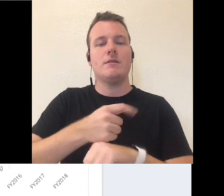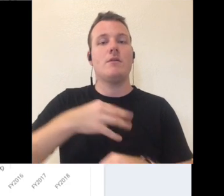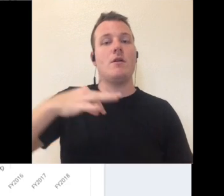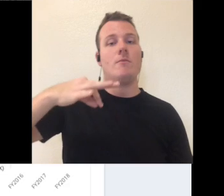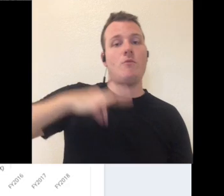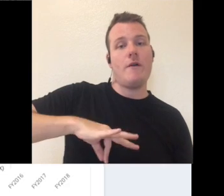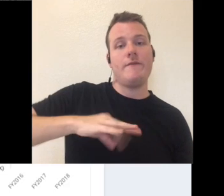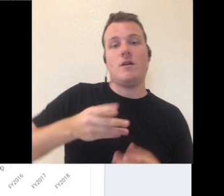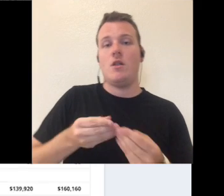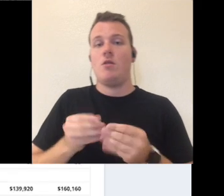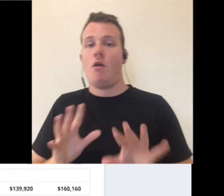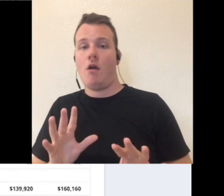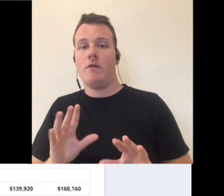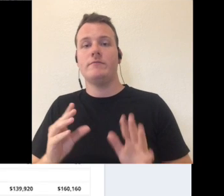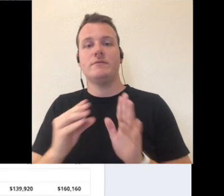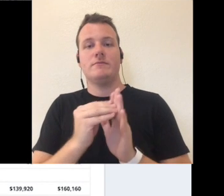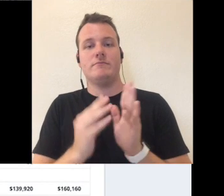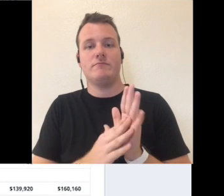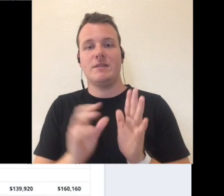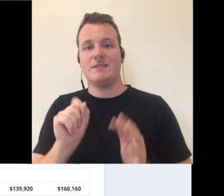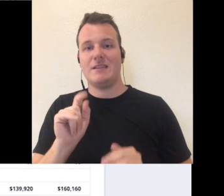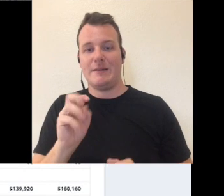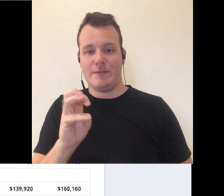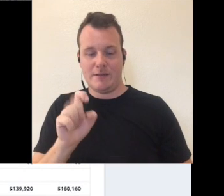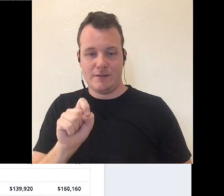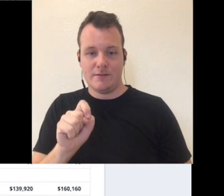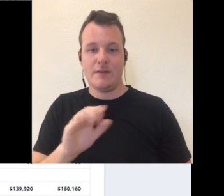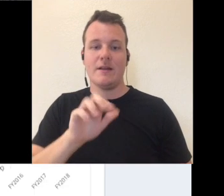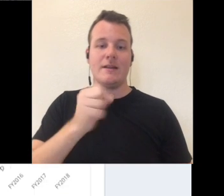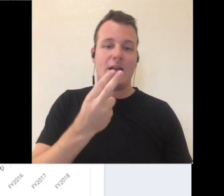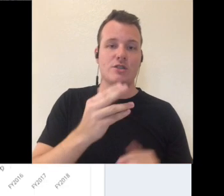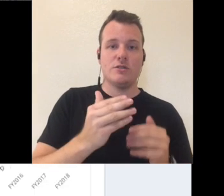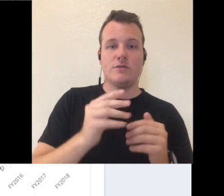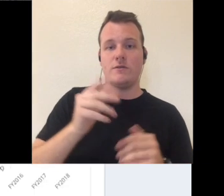balance sheet statement, and a cash flow statement. These are all projections to